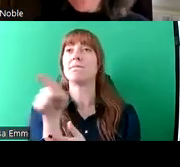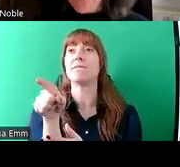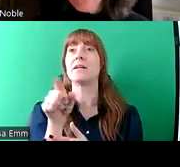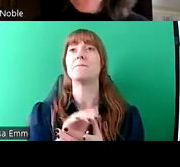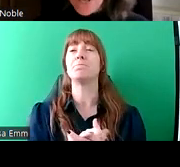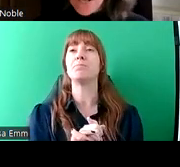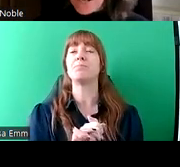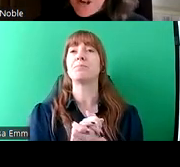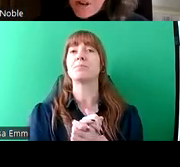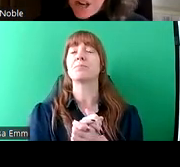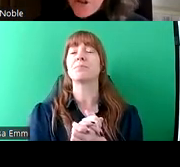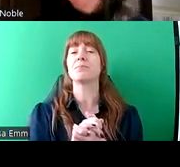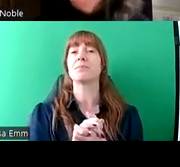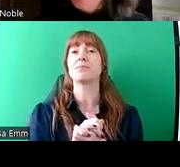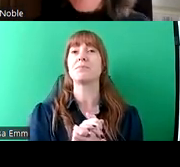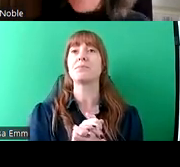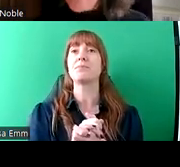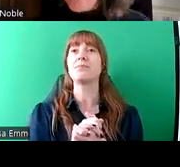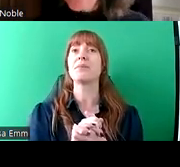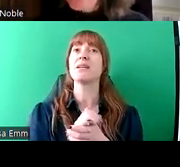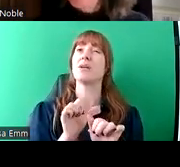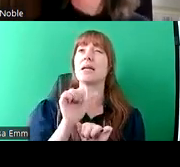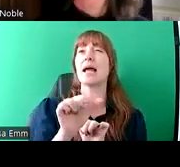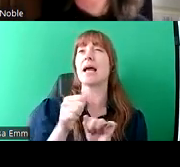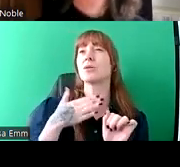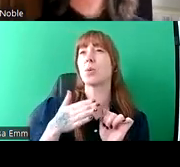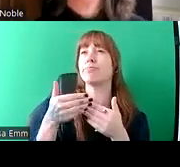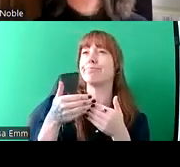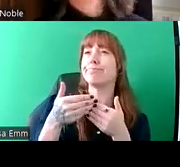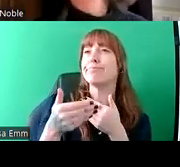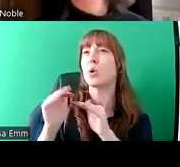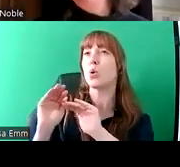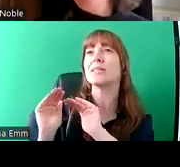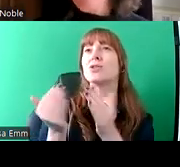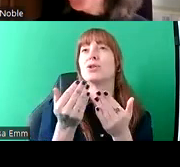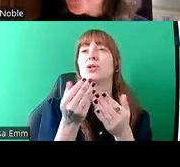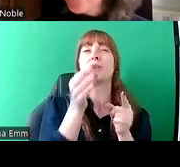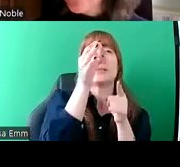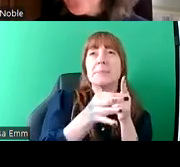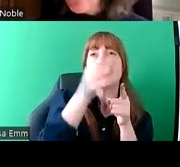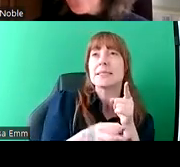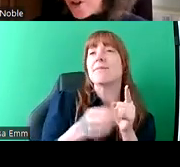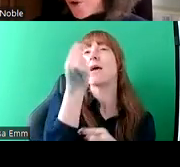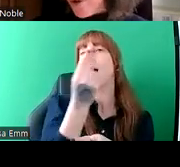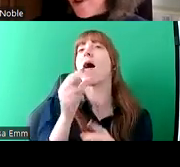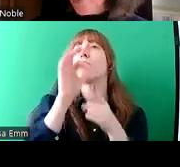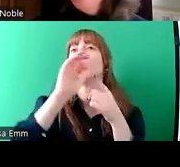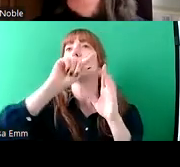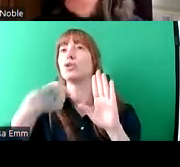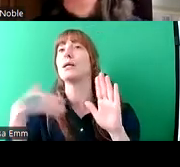do next is just introduce a wee bit more to some of the specific art projects that we've worked on.